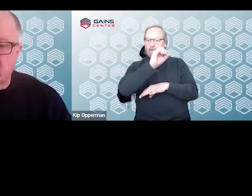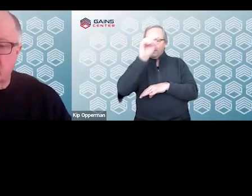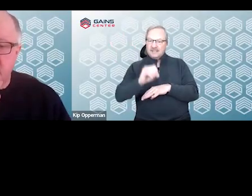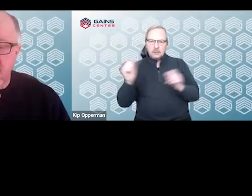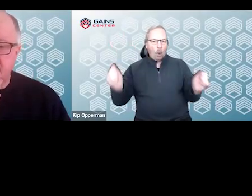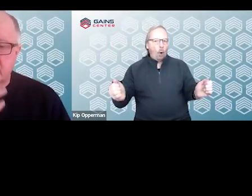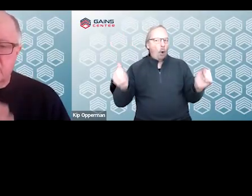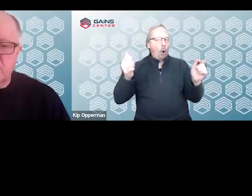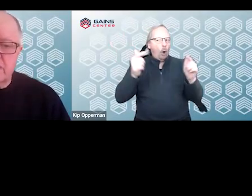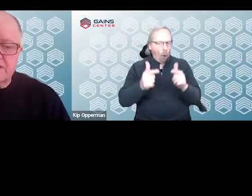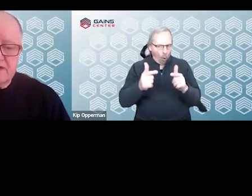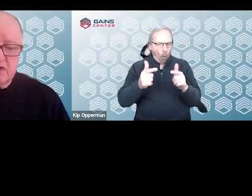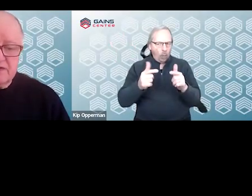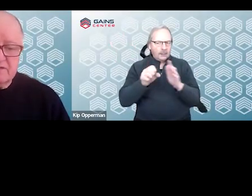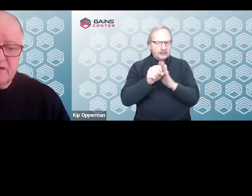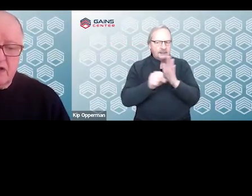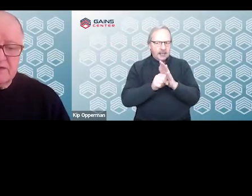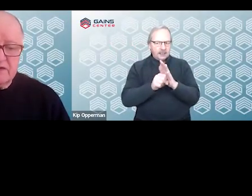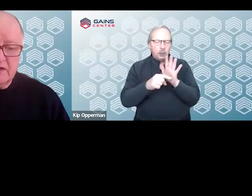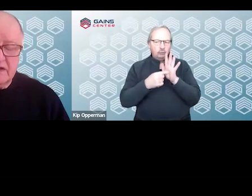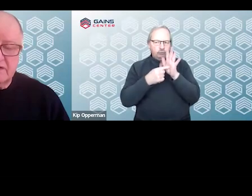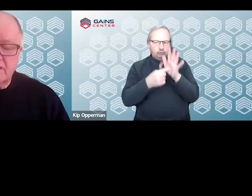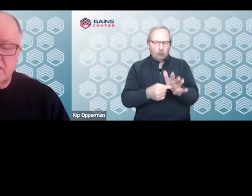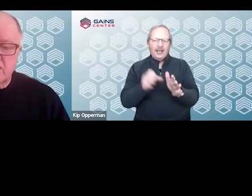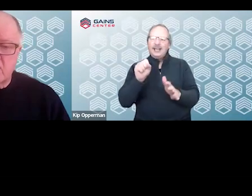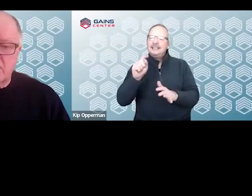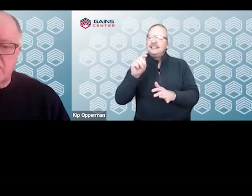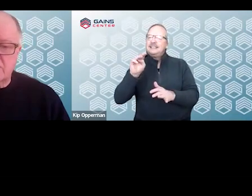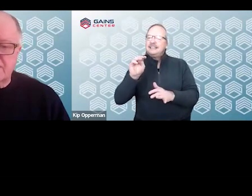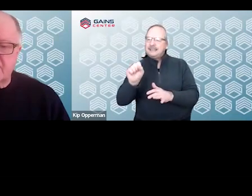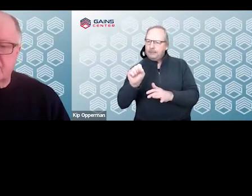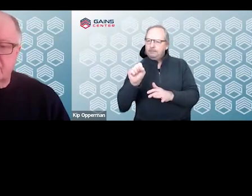are showing stimulants involved in overdose deaths.